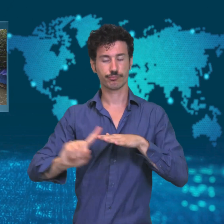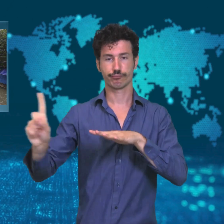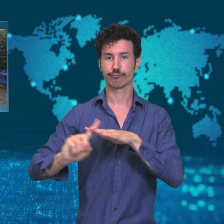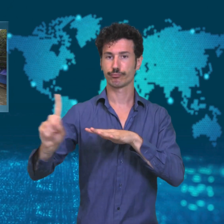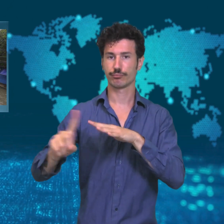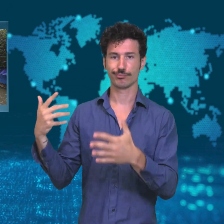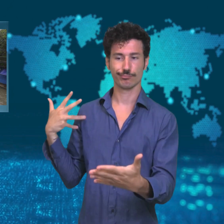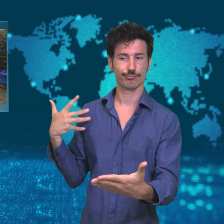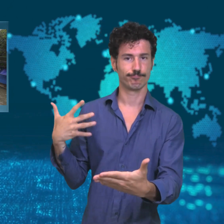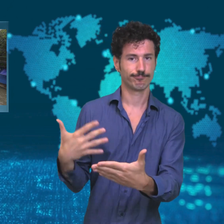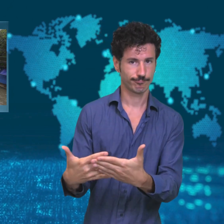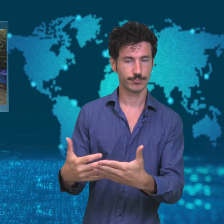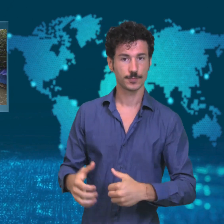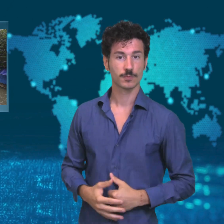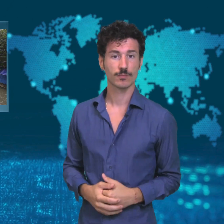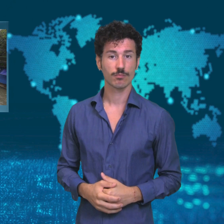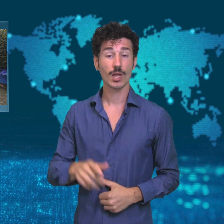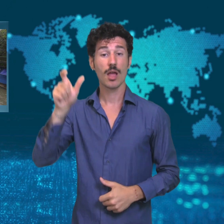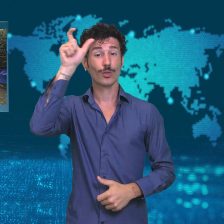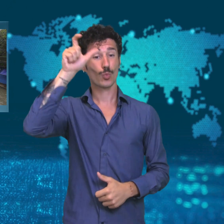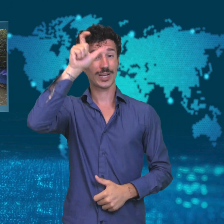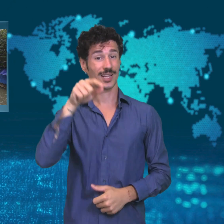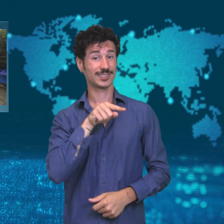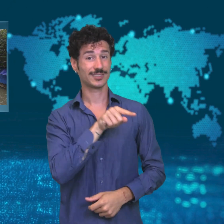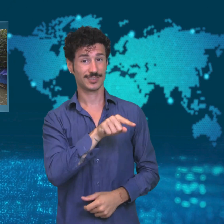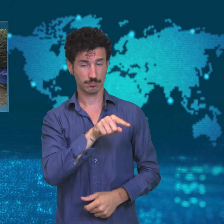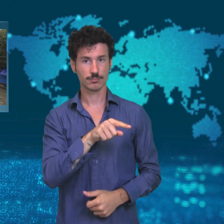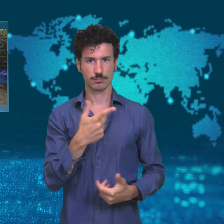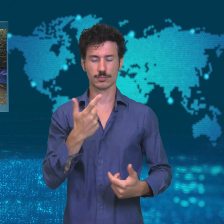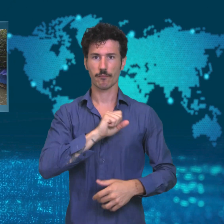refuge from floods since late June.